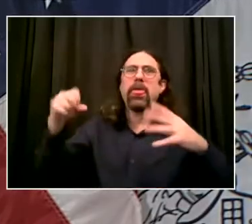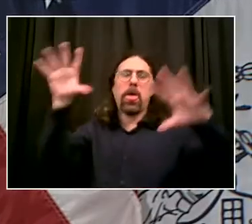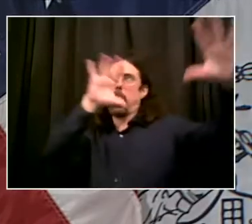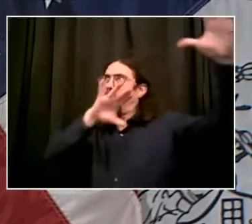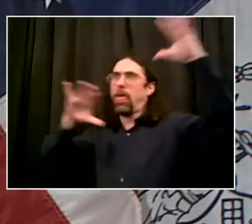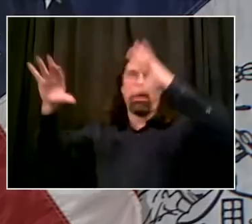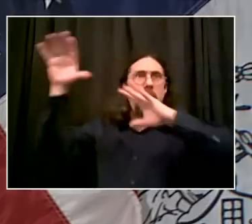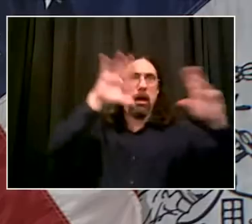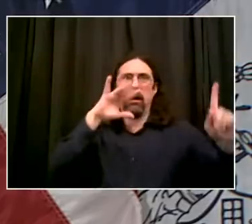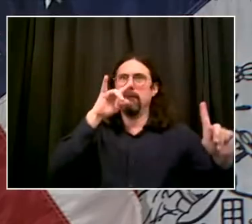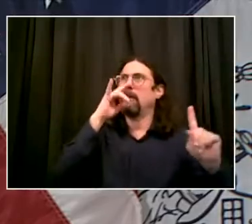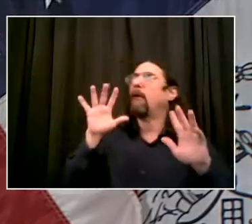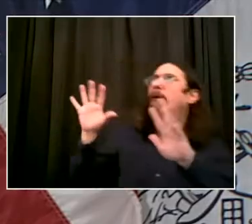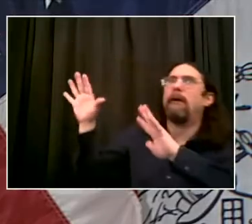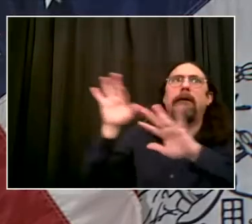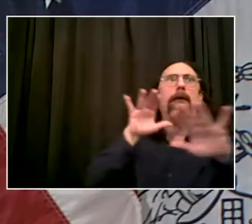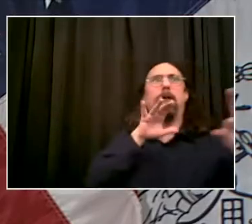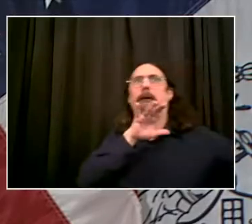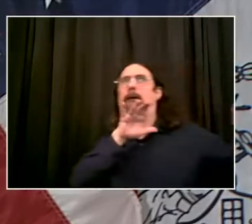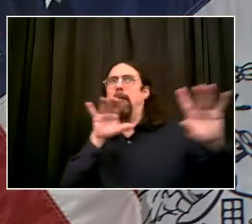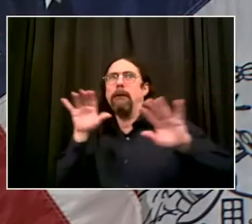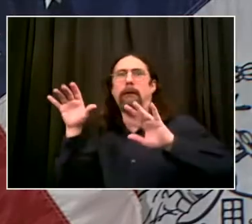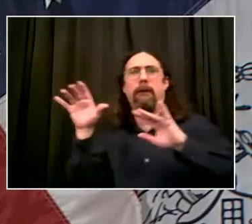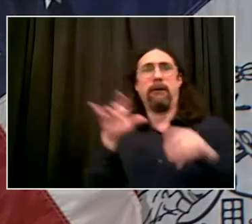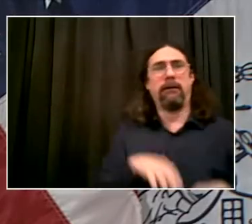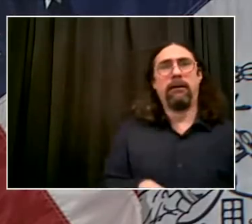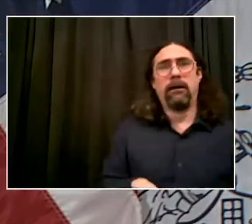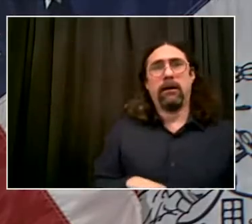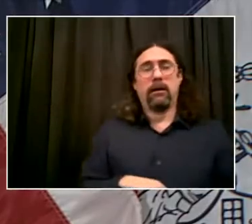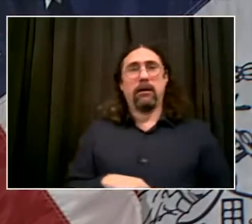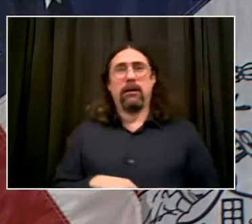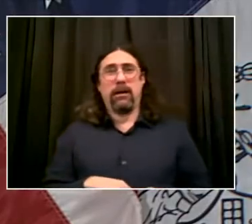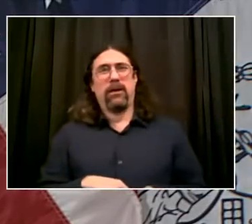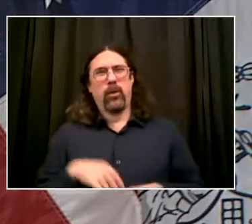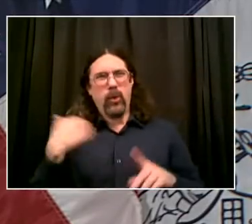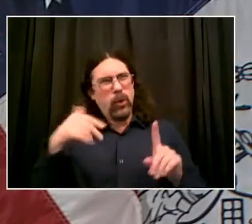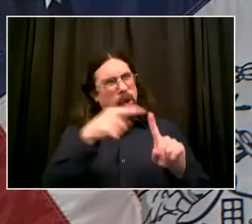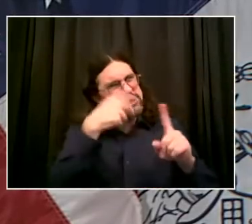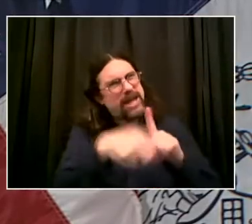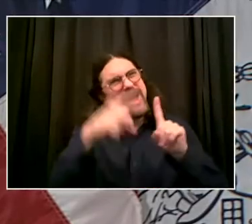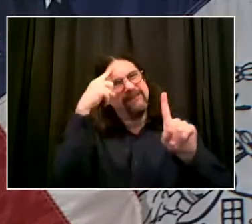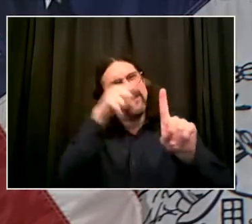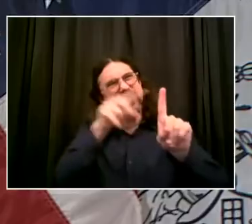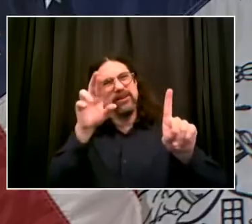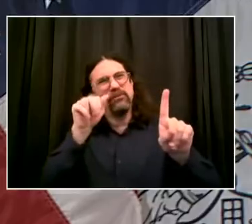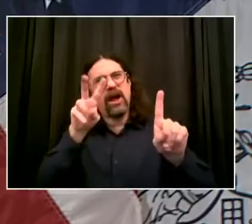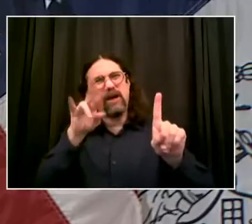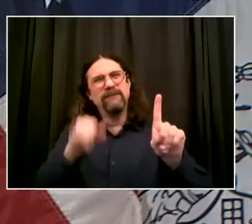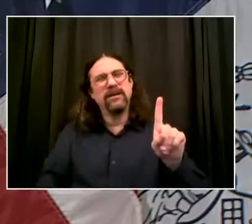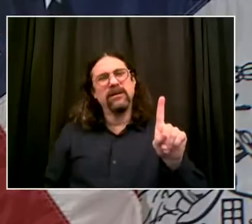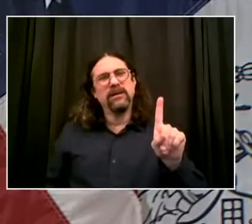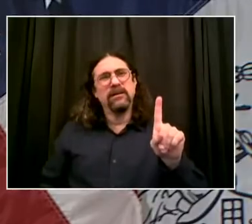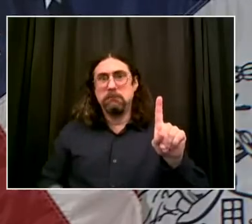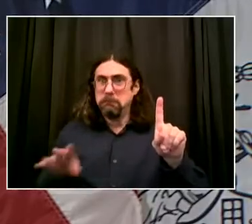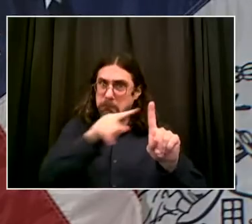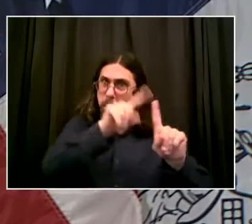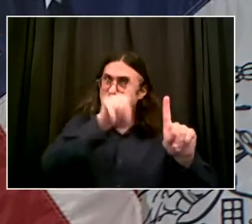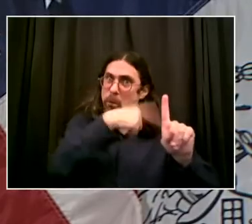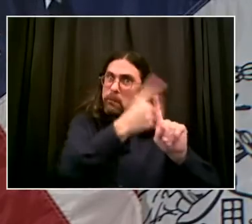REALITY THAT THIS VIRUSES WRECK TO THE CITY. HE NEEDS MORORE